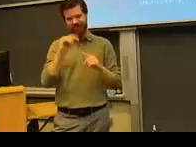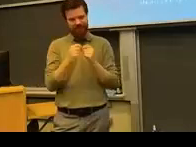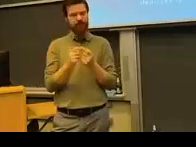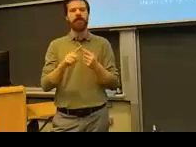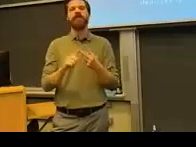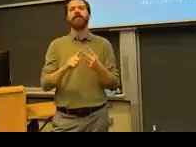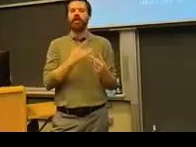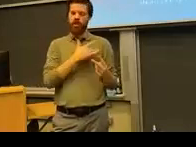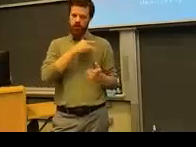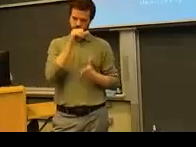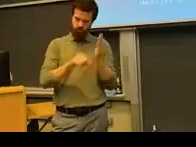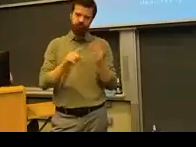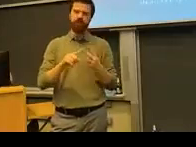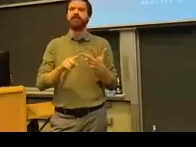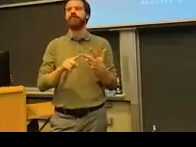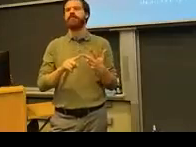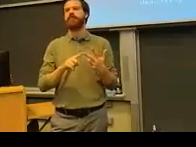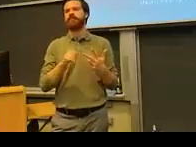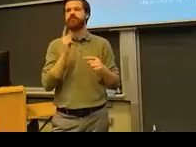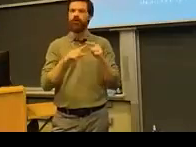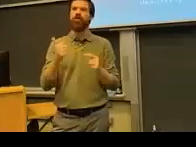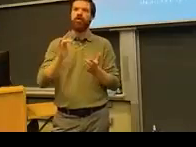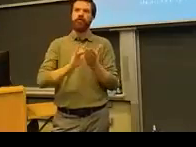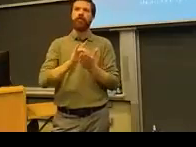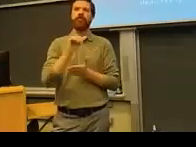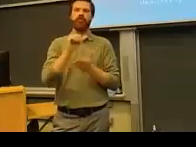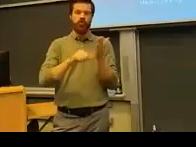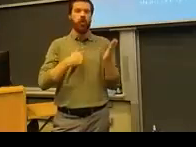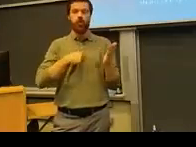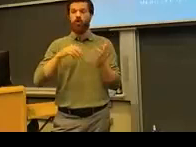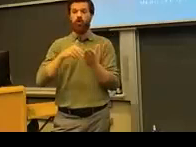cardiac surgery um a lot of the other Med surge units we get transfers from them and I think